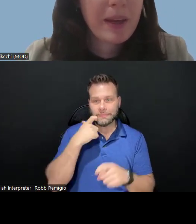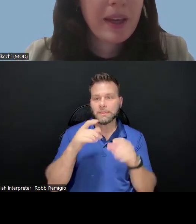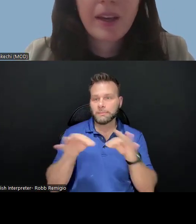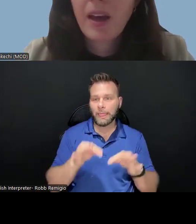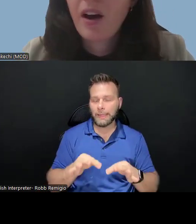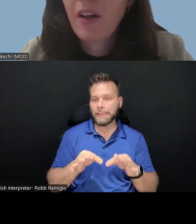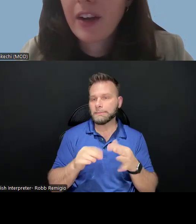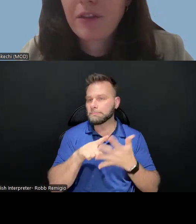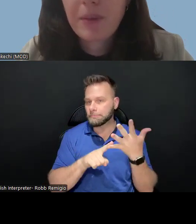So we just went through some